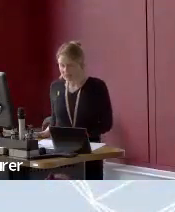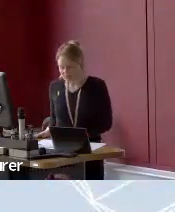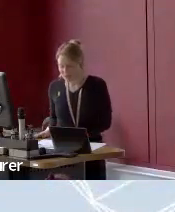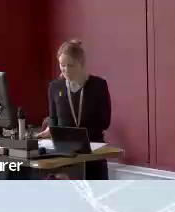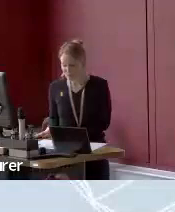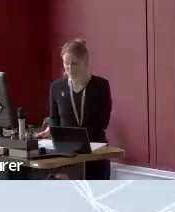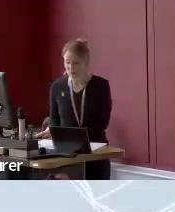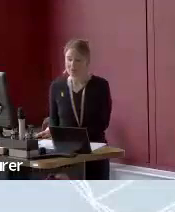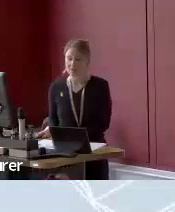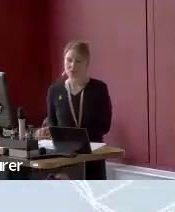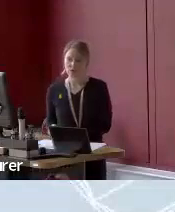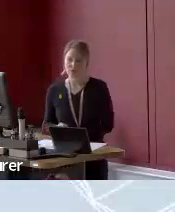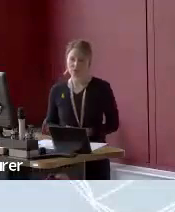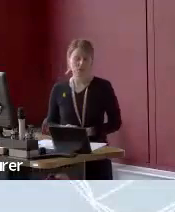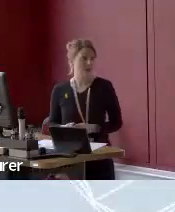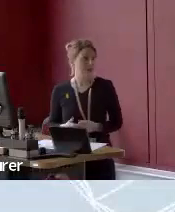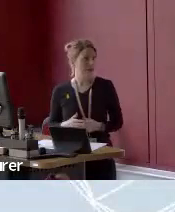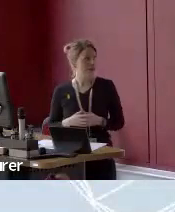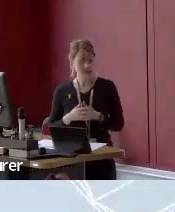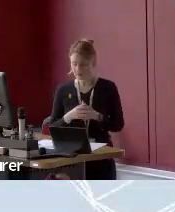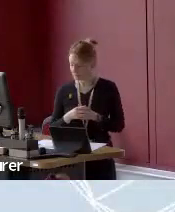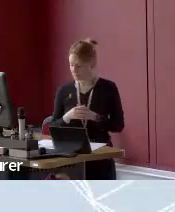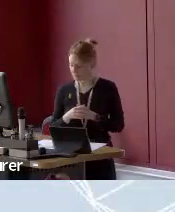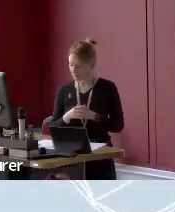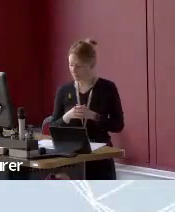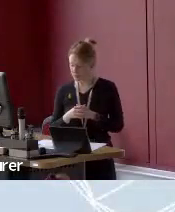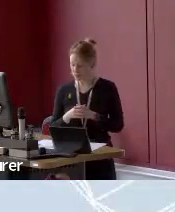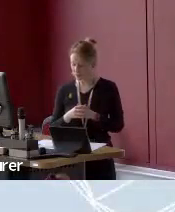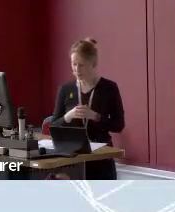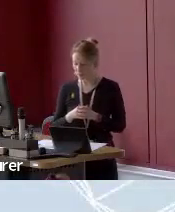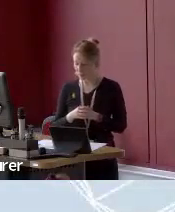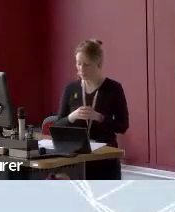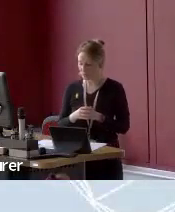collaborative approach to public engagement using storytelling. I’m going to talk to you a bit about